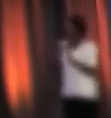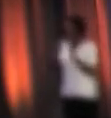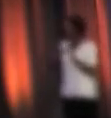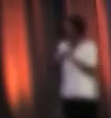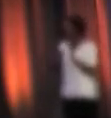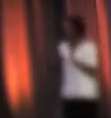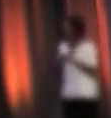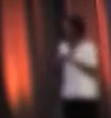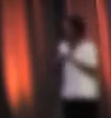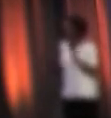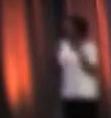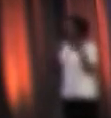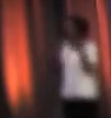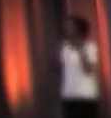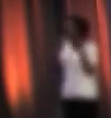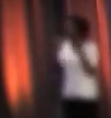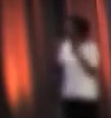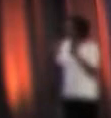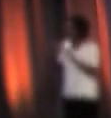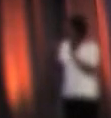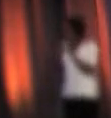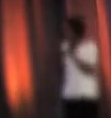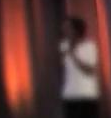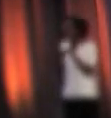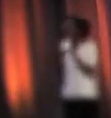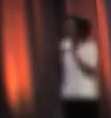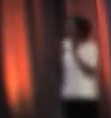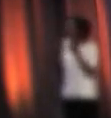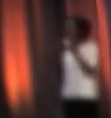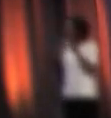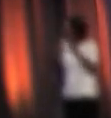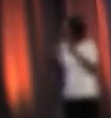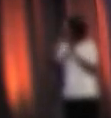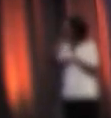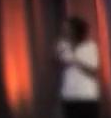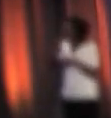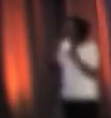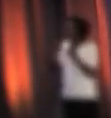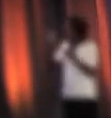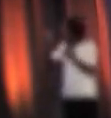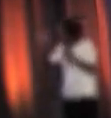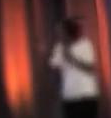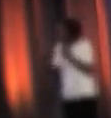elements - digital, design, disability - through the prism of the other two.